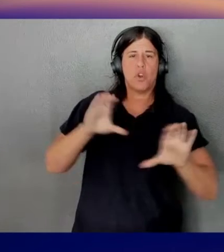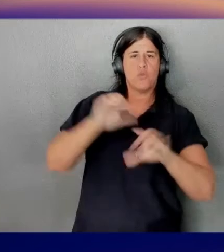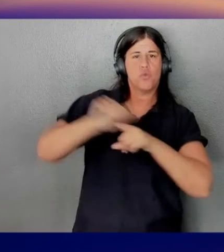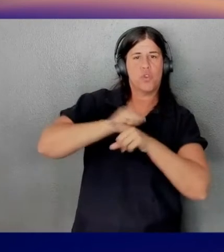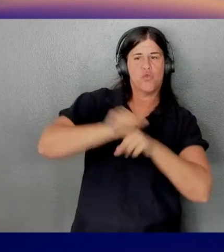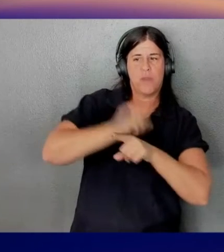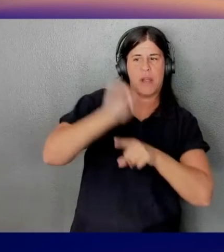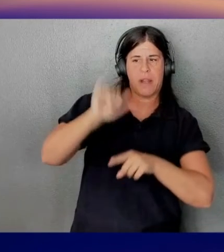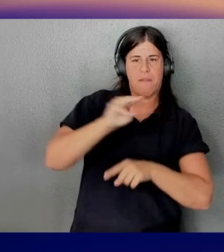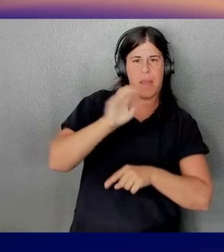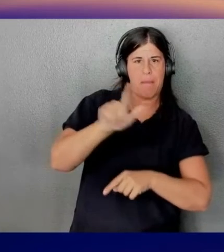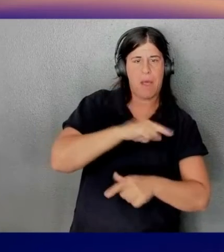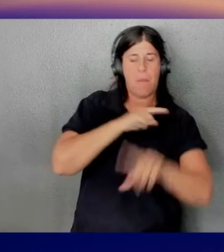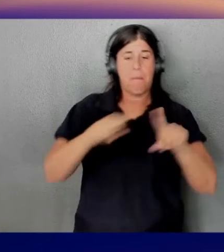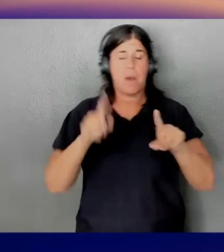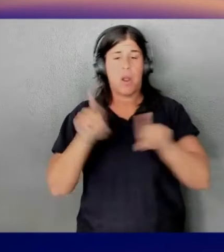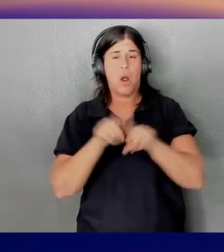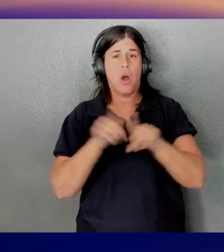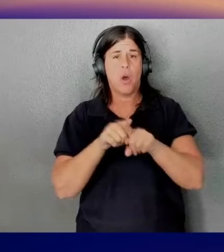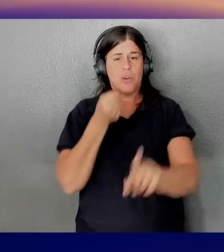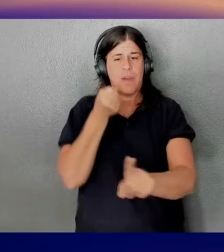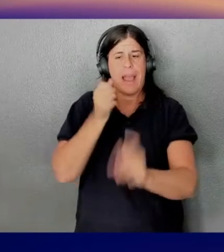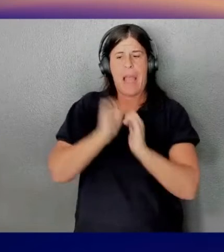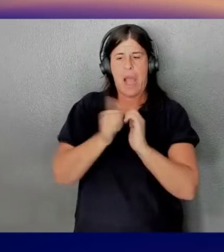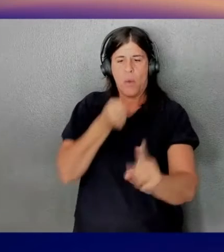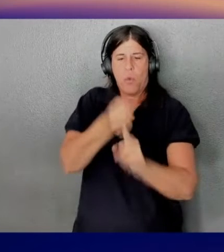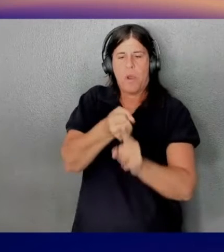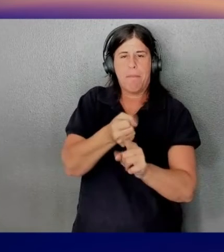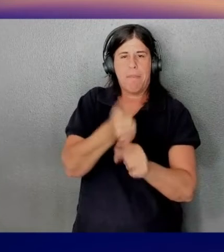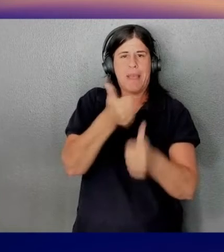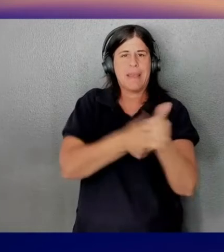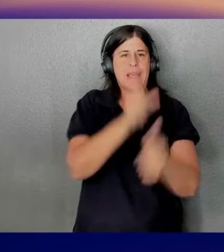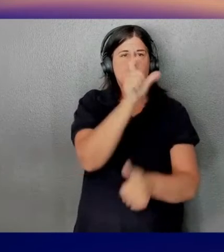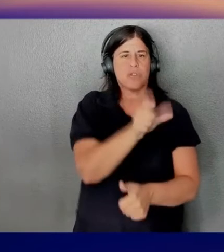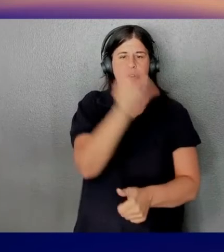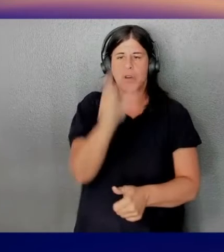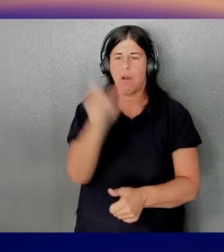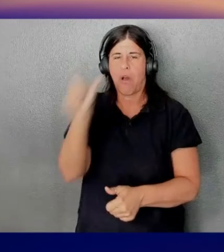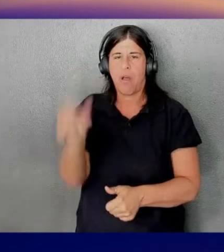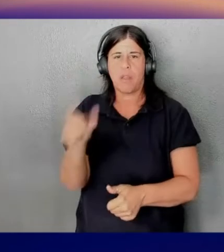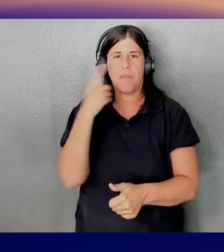And also the impact of each column to the, to the prediction.